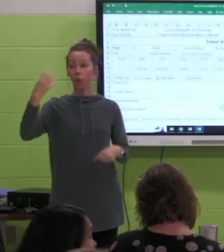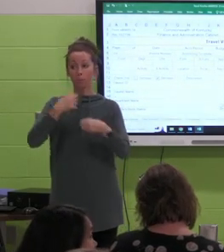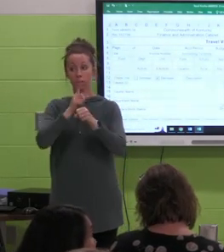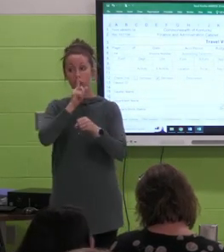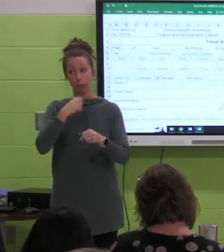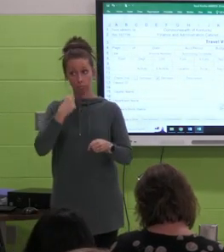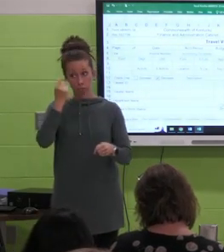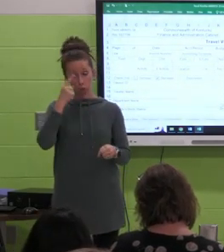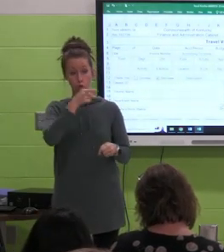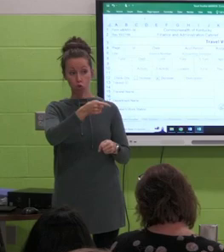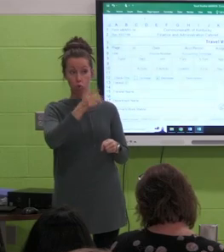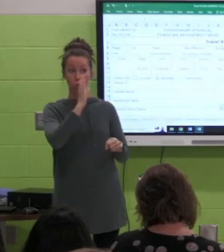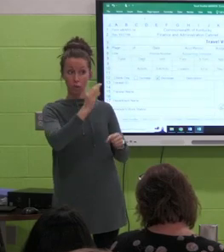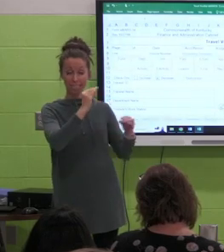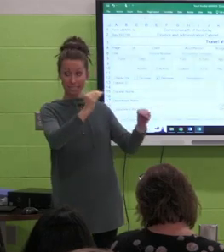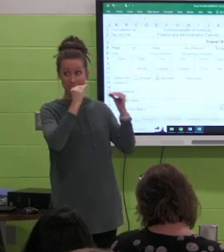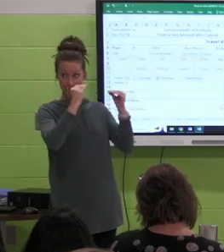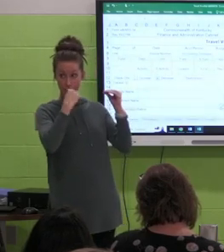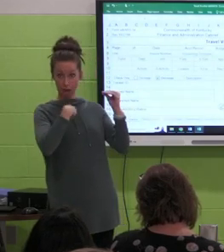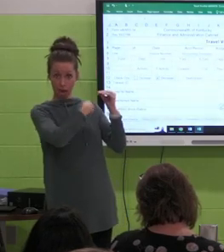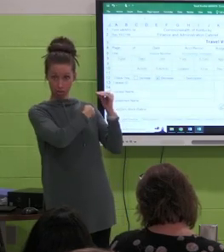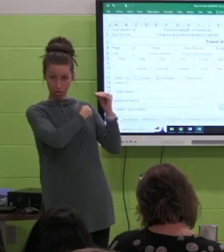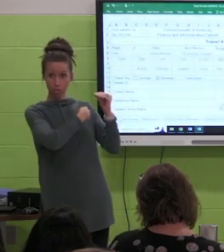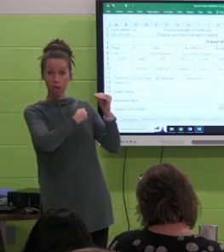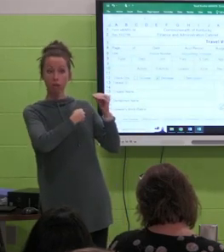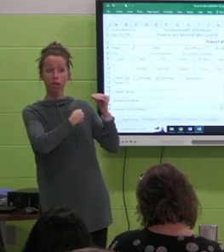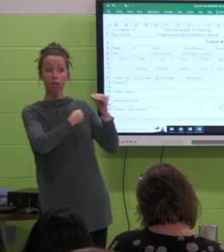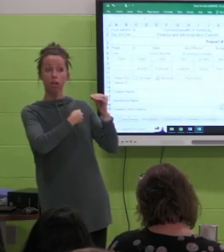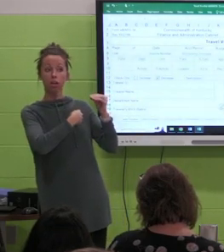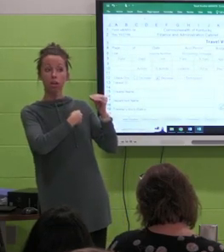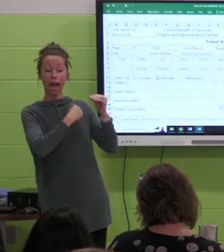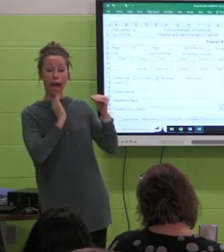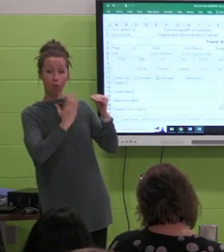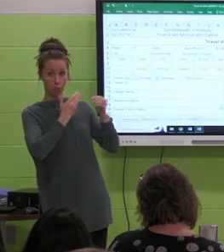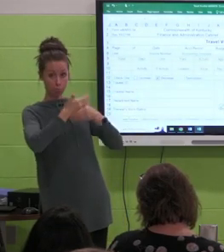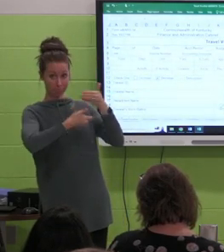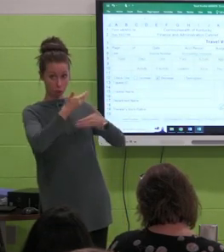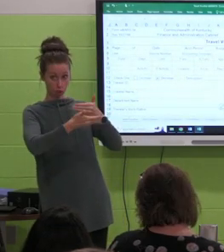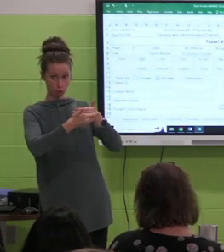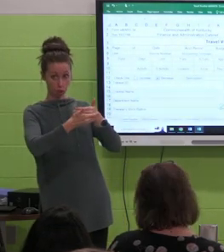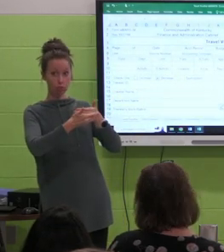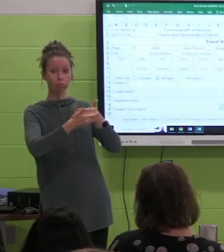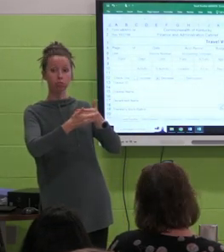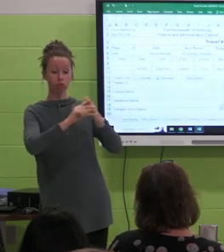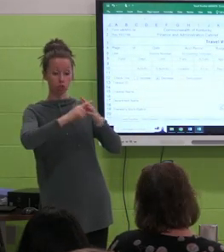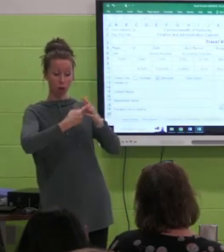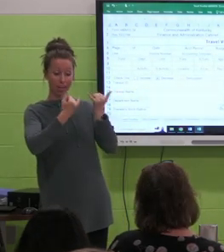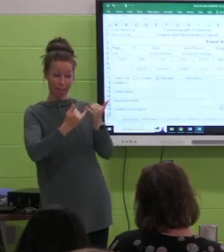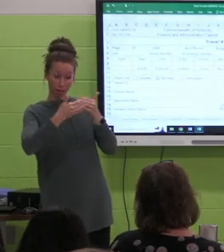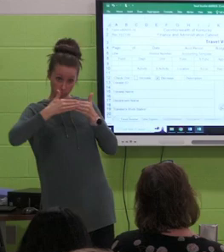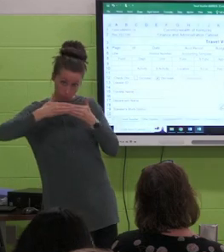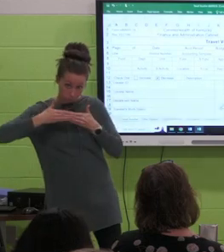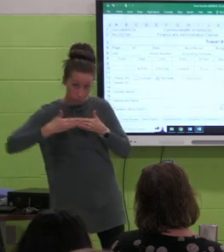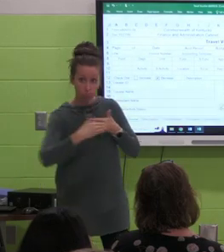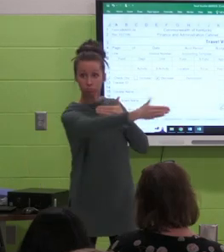you're going to teach us what our procedures are supposed to be from this point on we're going to